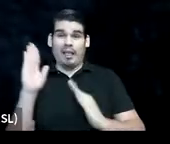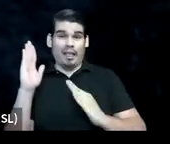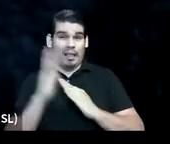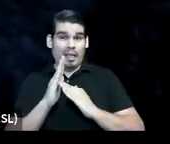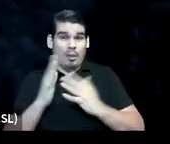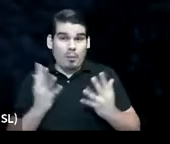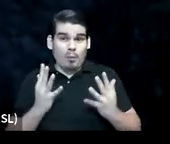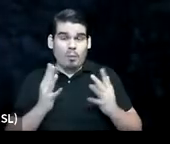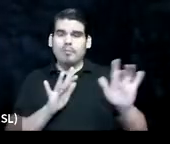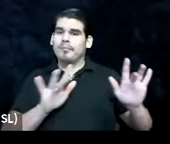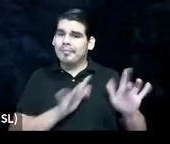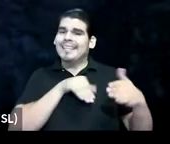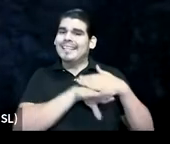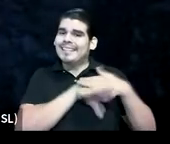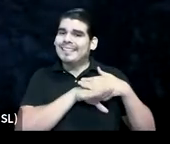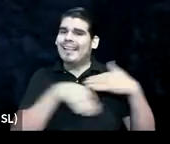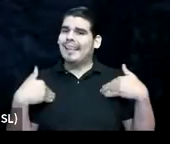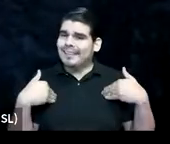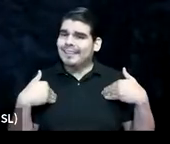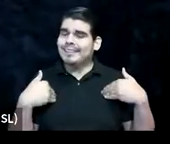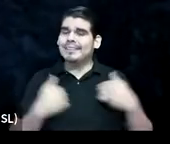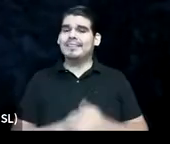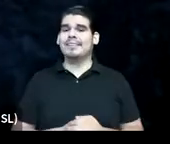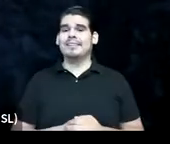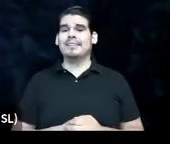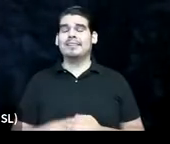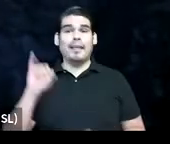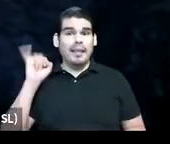and while others will, and then how how's this going to be equal, you know,